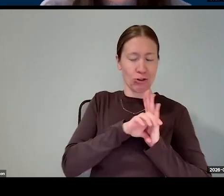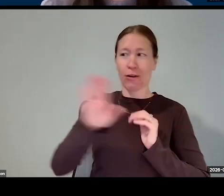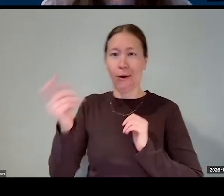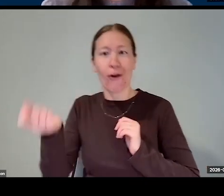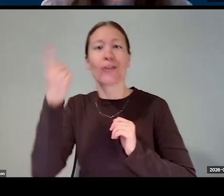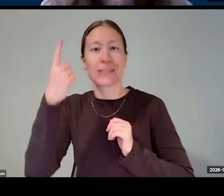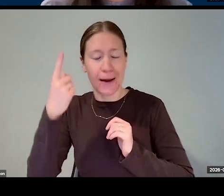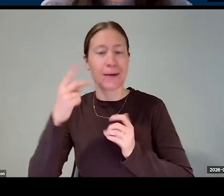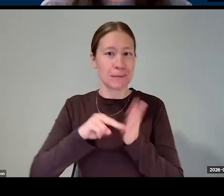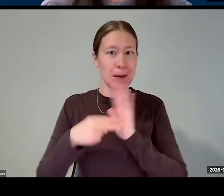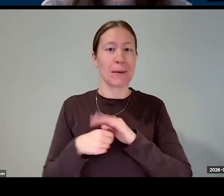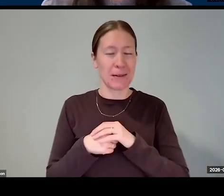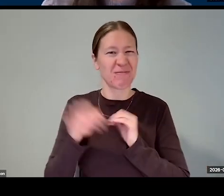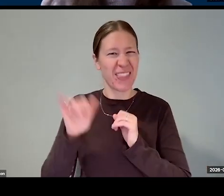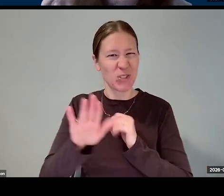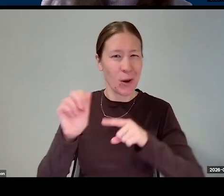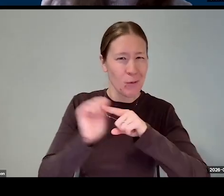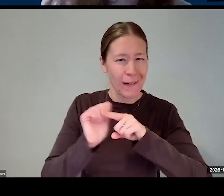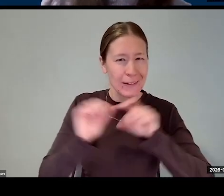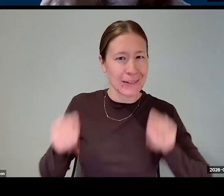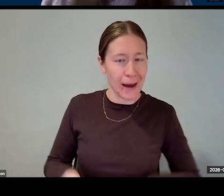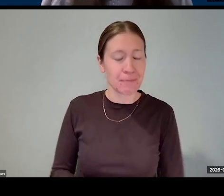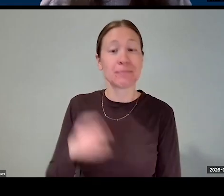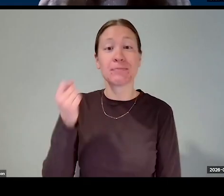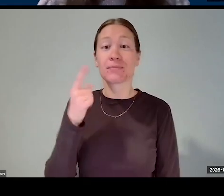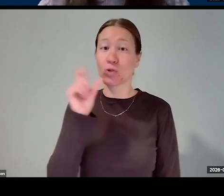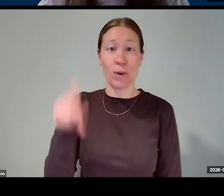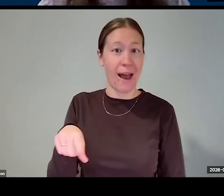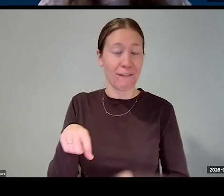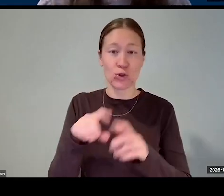You don't need to include the words picture of or image of